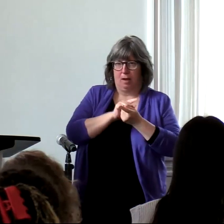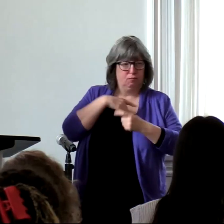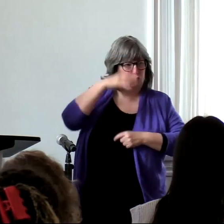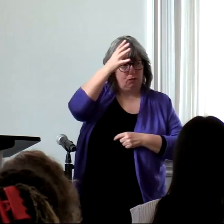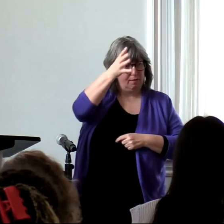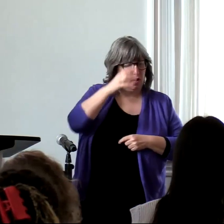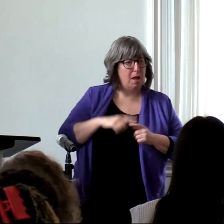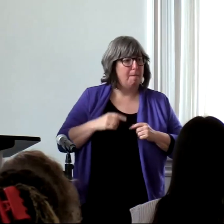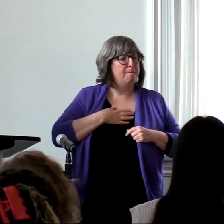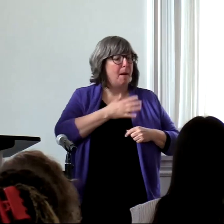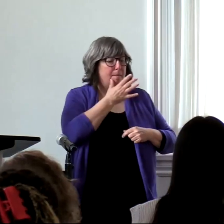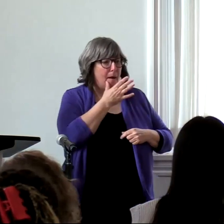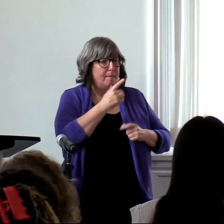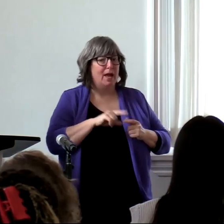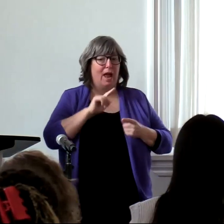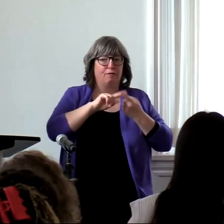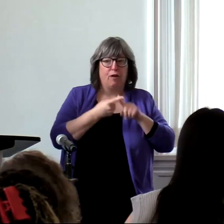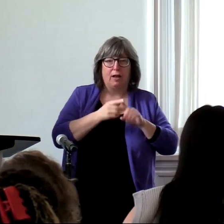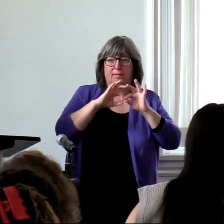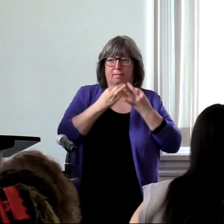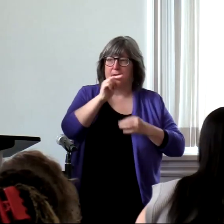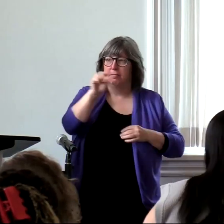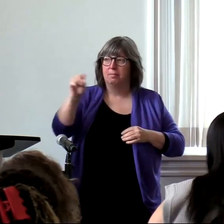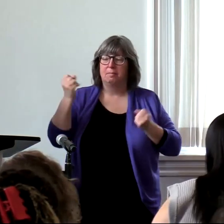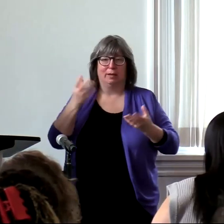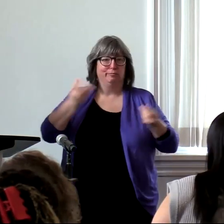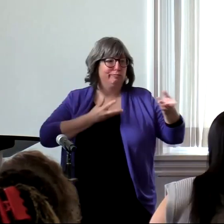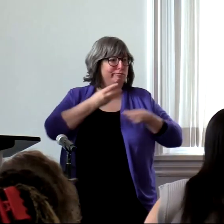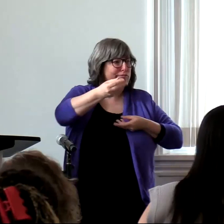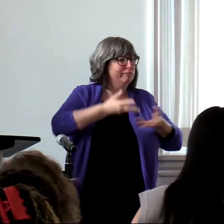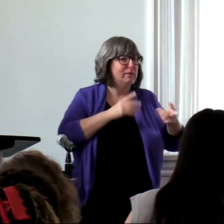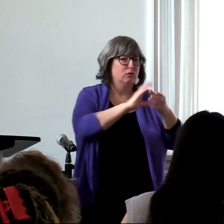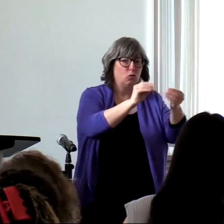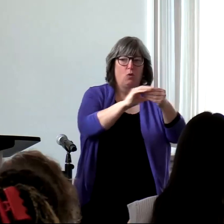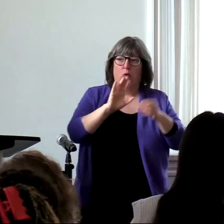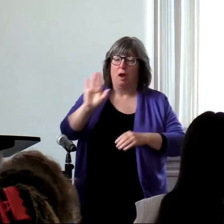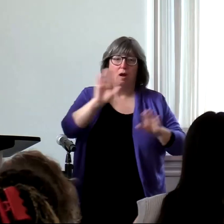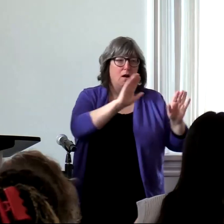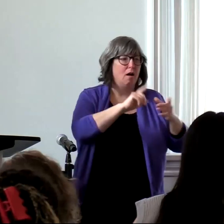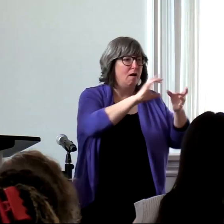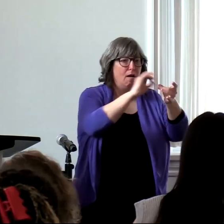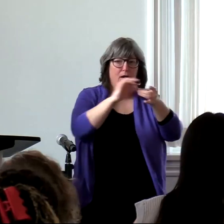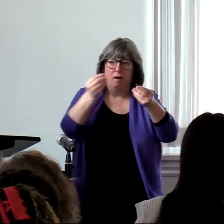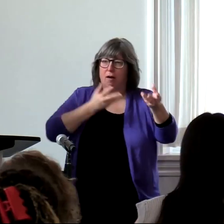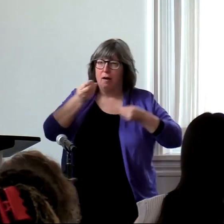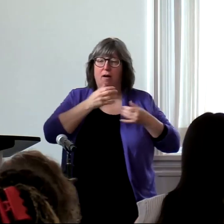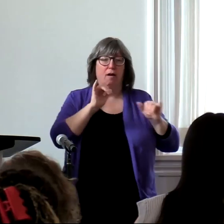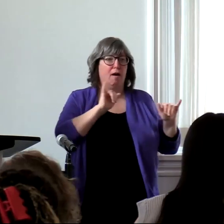but I have my mom and many his beloved friends and family tells me an amazing person who inspires and